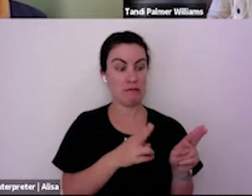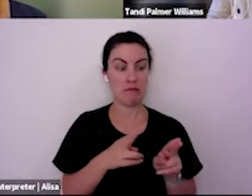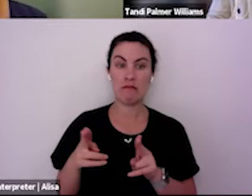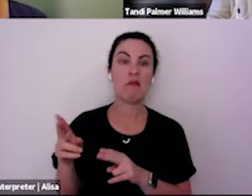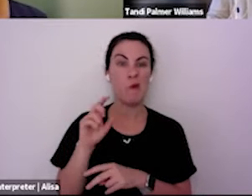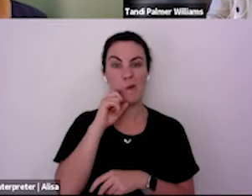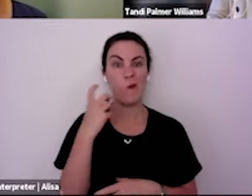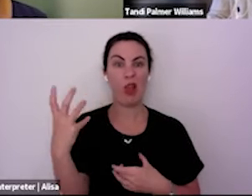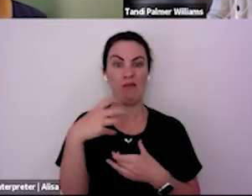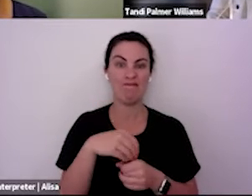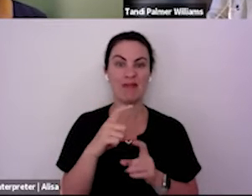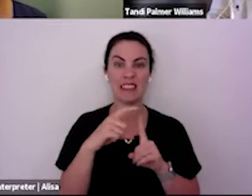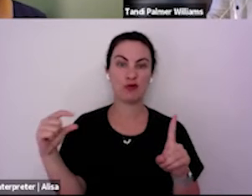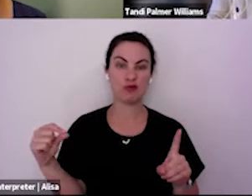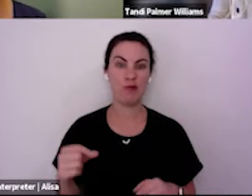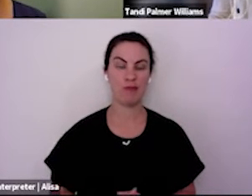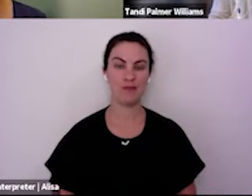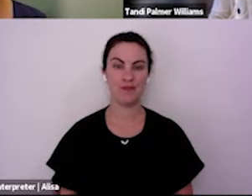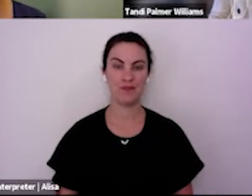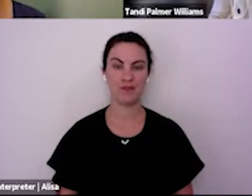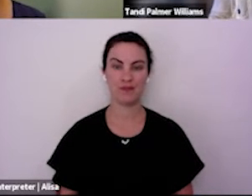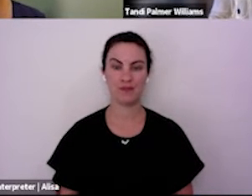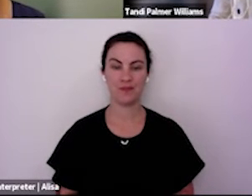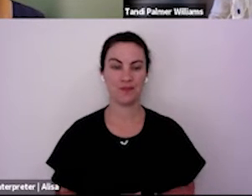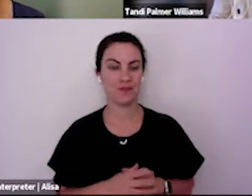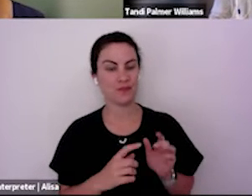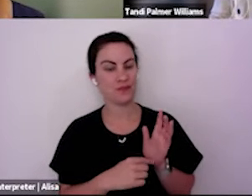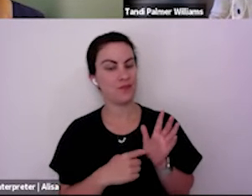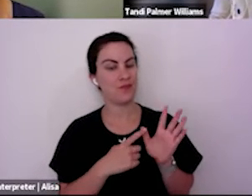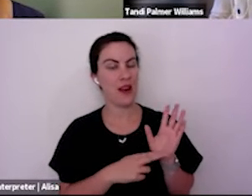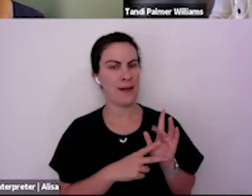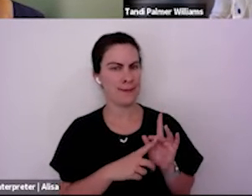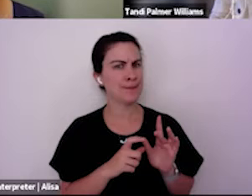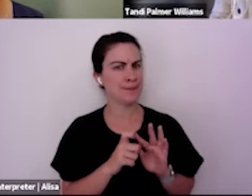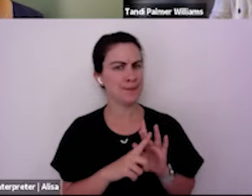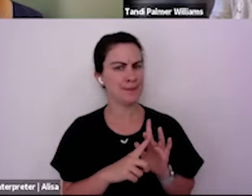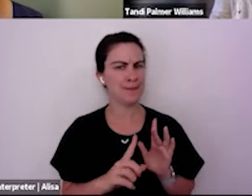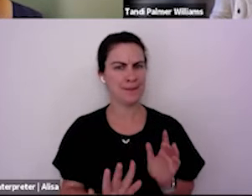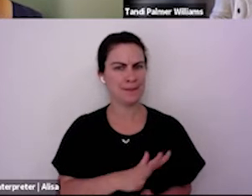I love the way you're thinking about that, that it's part of the model of all the things